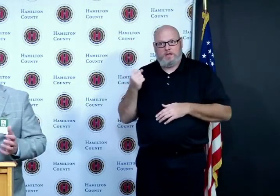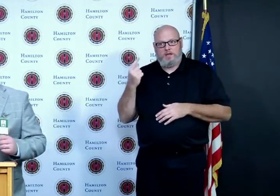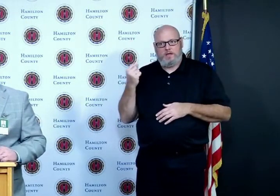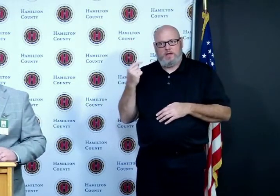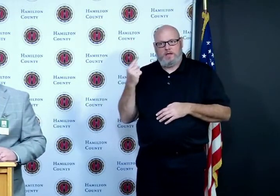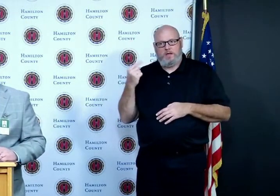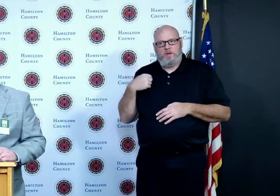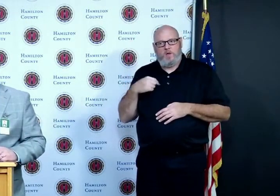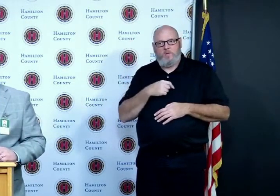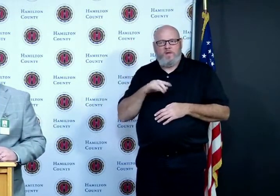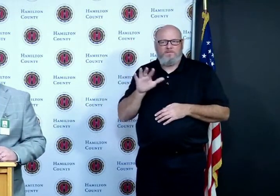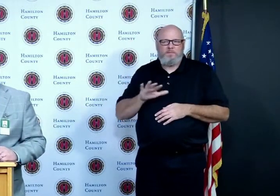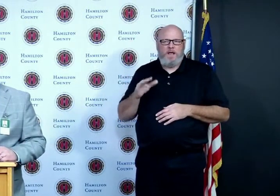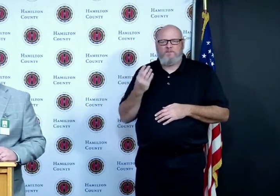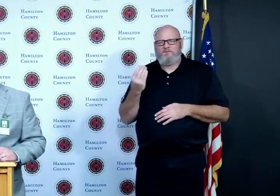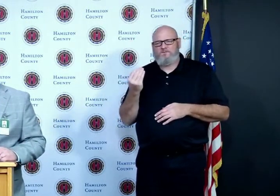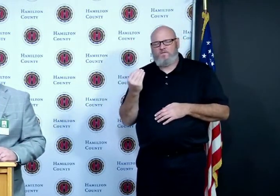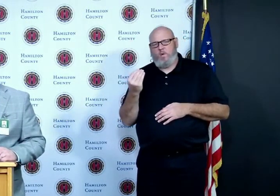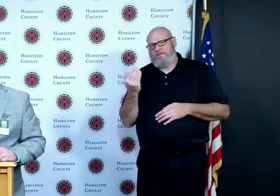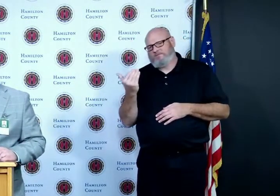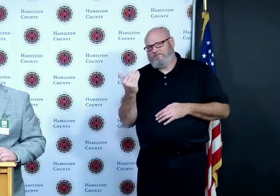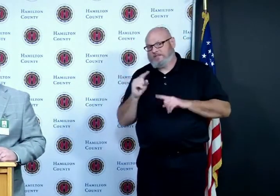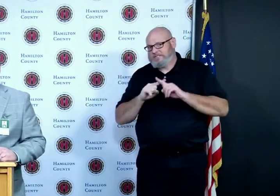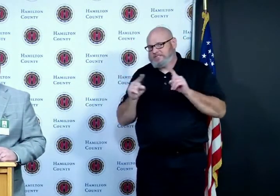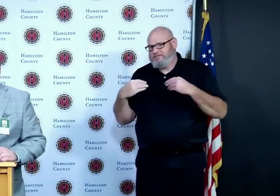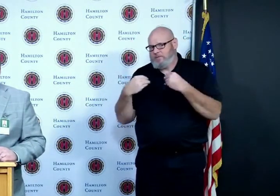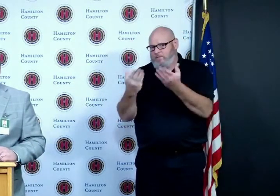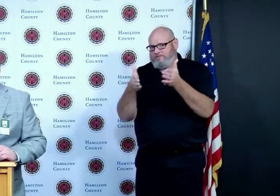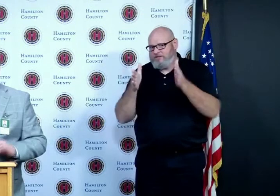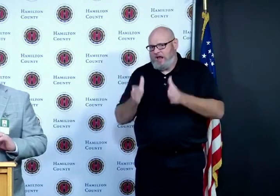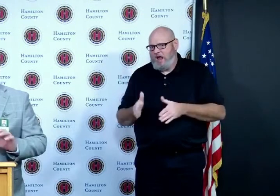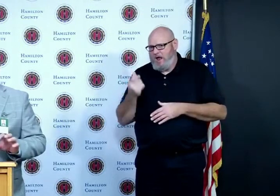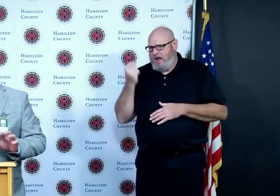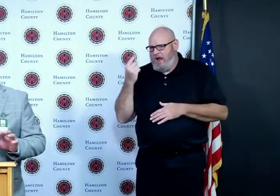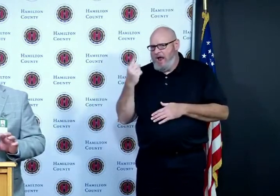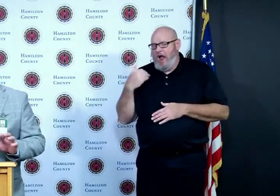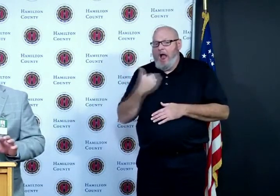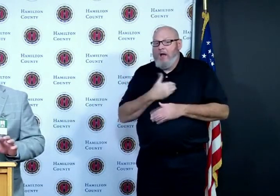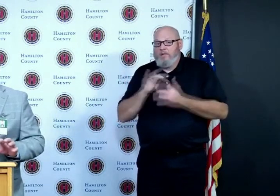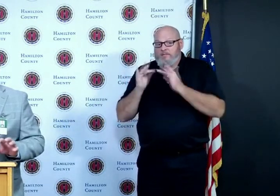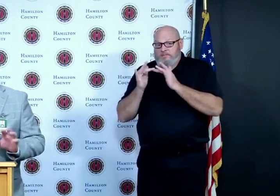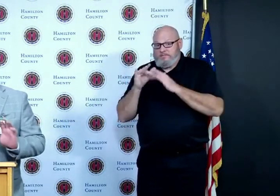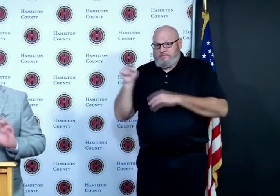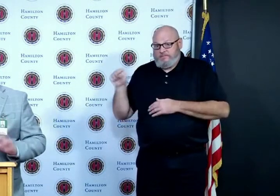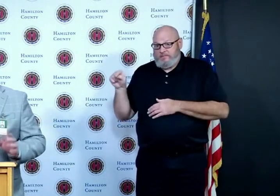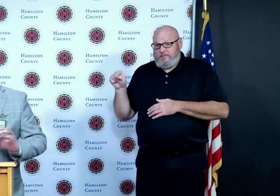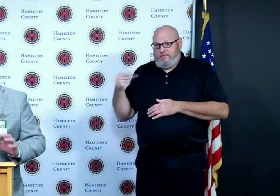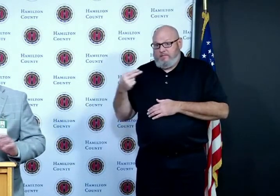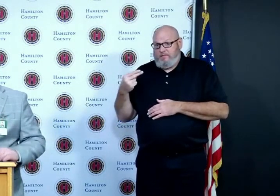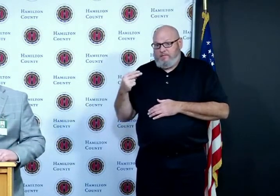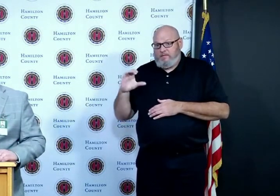found on our webpage which is hcph.org and you can make sure that you get an appointment over time